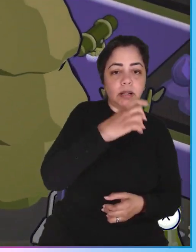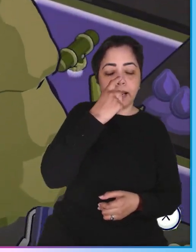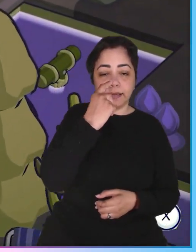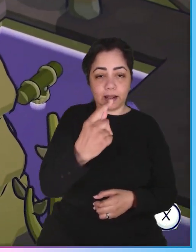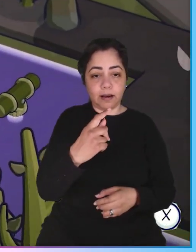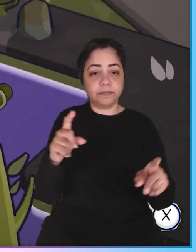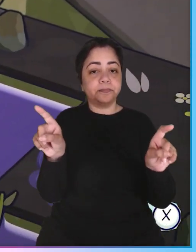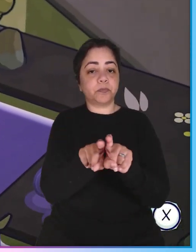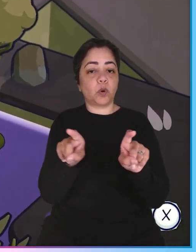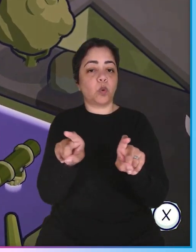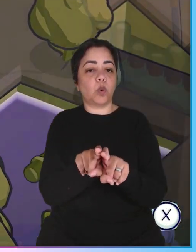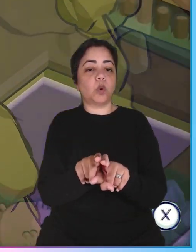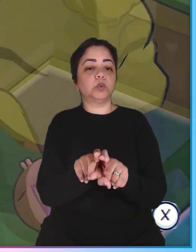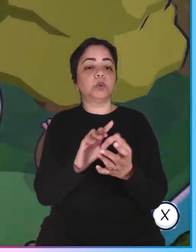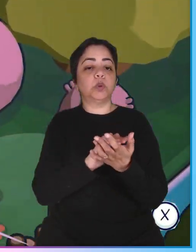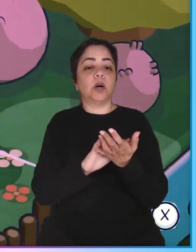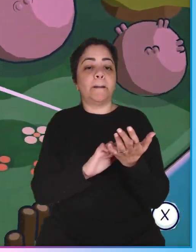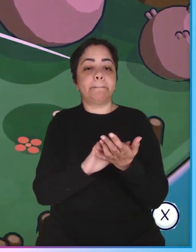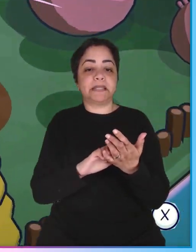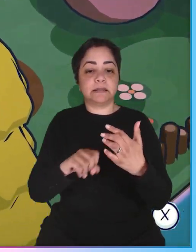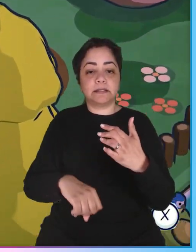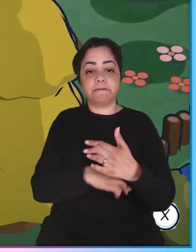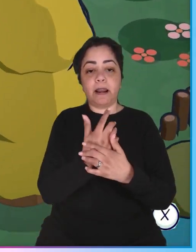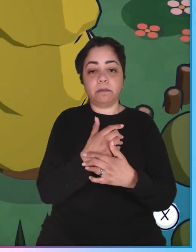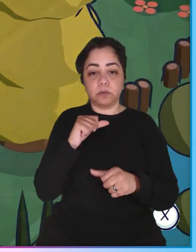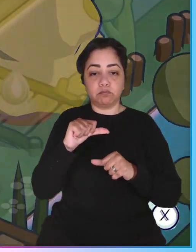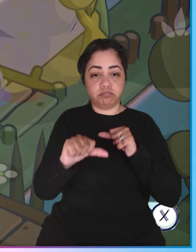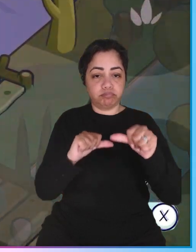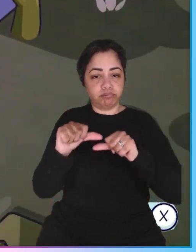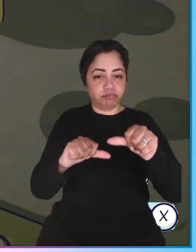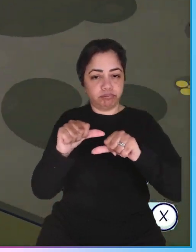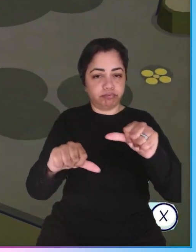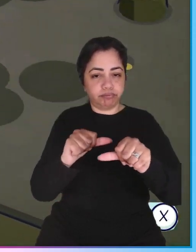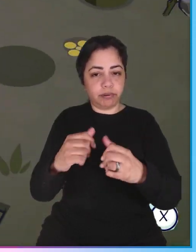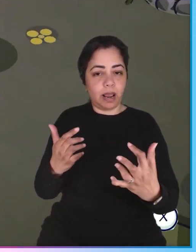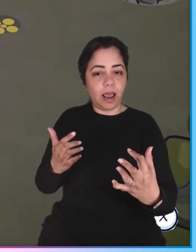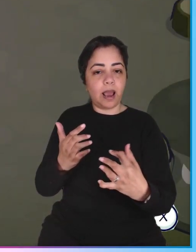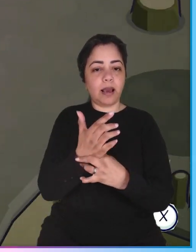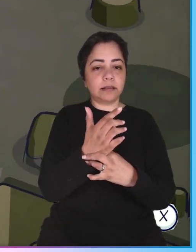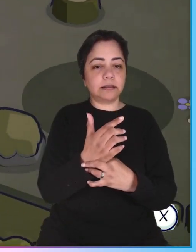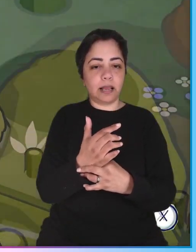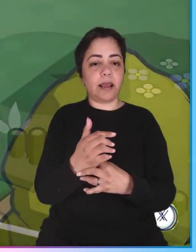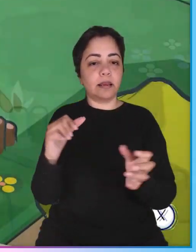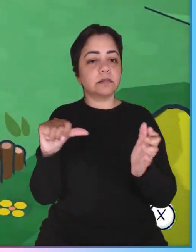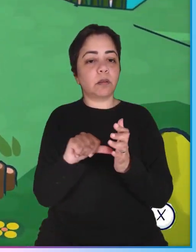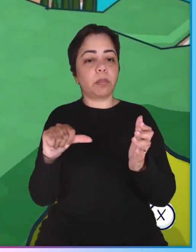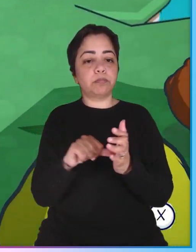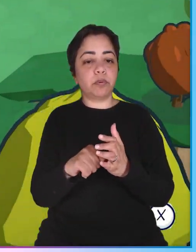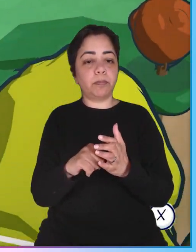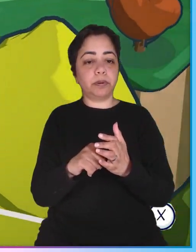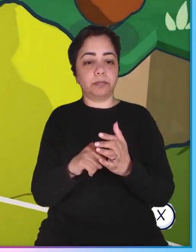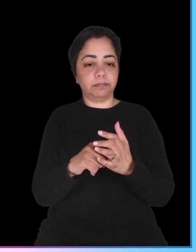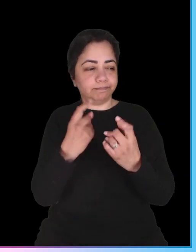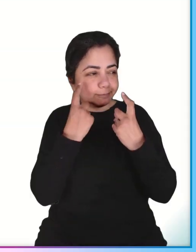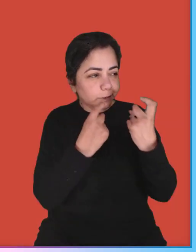making it easier to identify issues with contrast and the readability of characters and interactables against background elements.